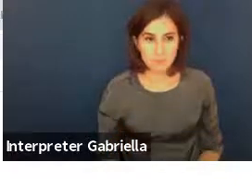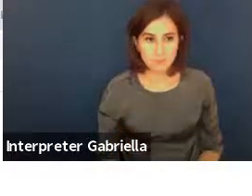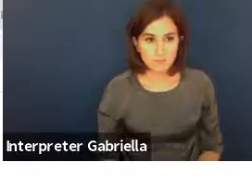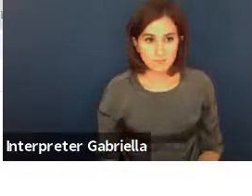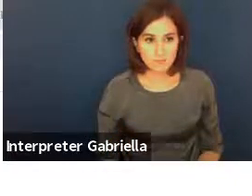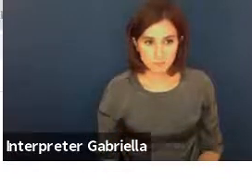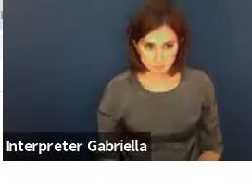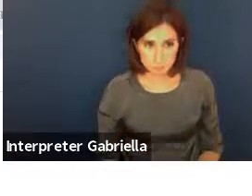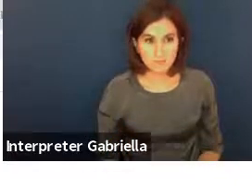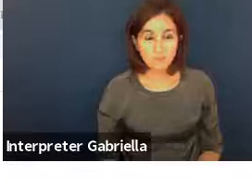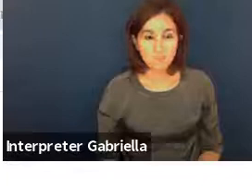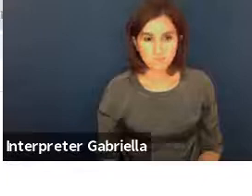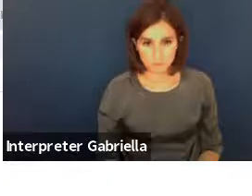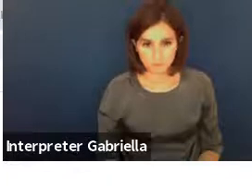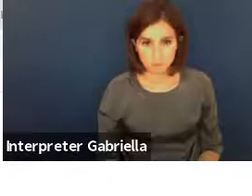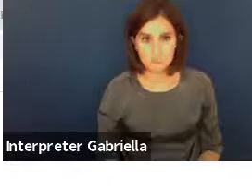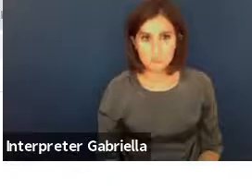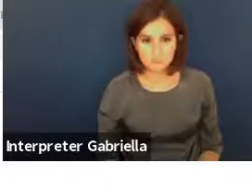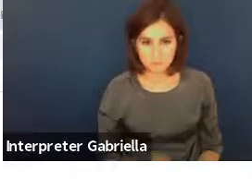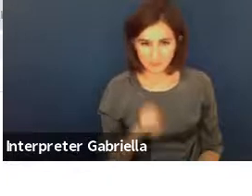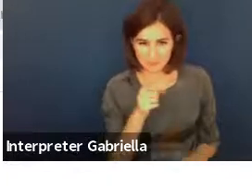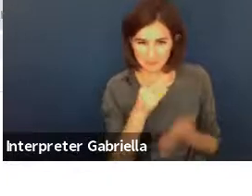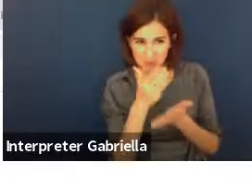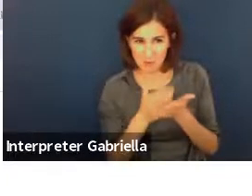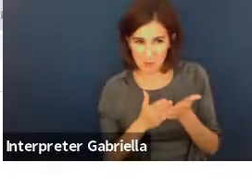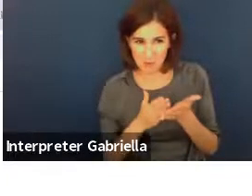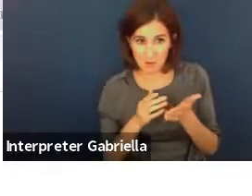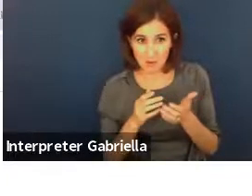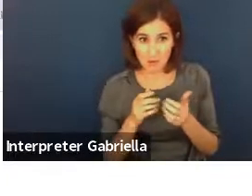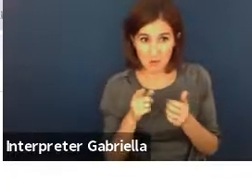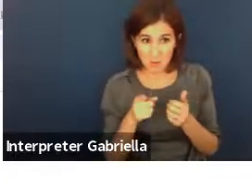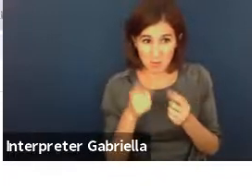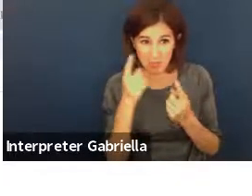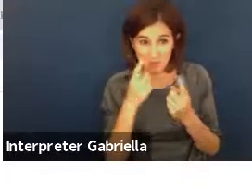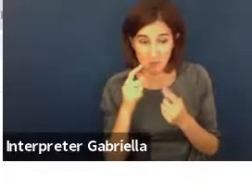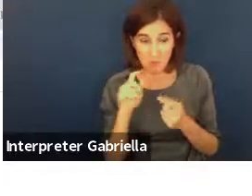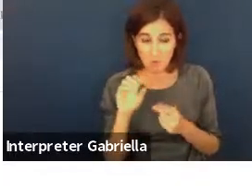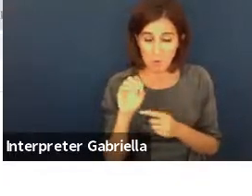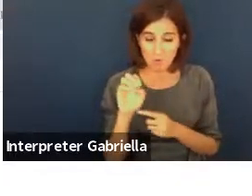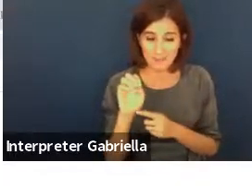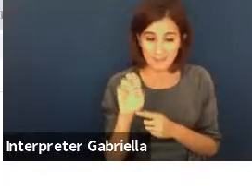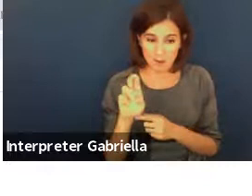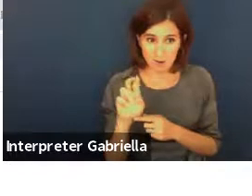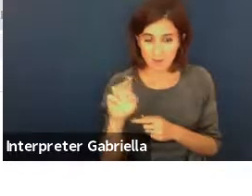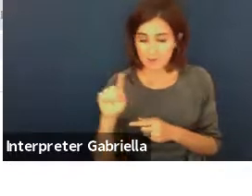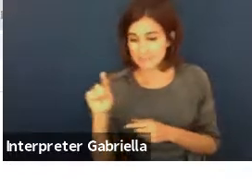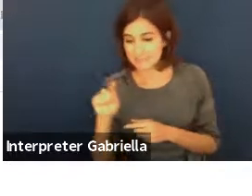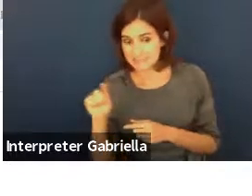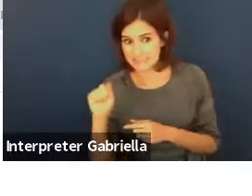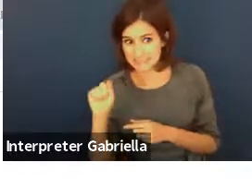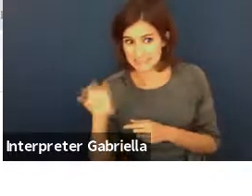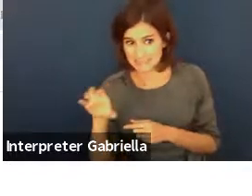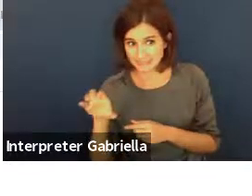Linda Kobashigawa: Yeah, so there's a there's a section. Have you thought about oh yarns etc and faculty select link is there, but we also have links to some of these other